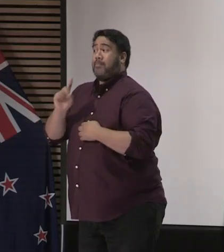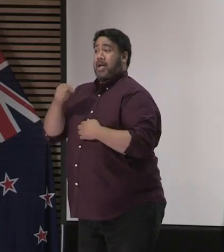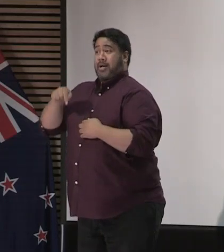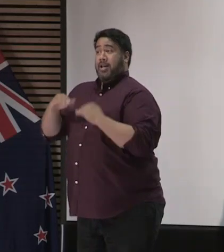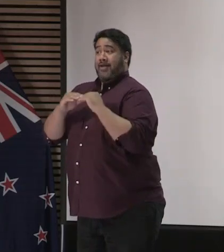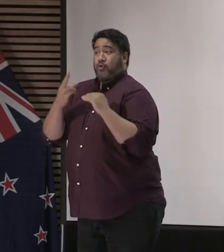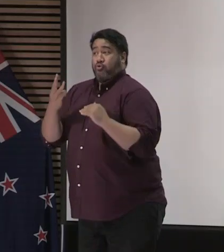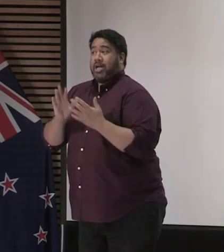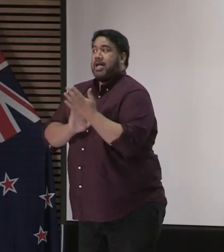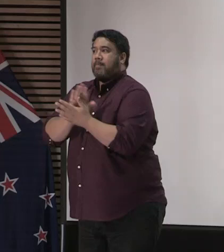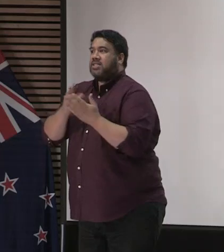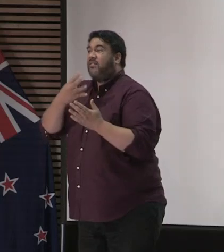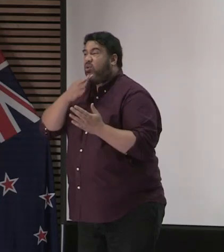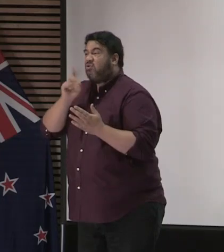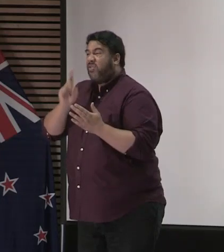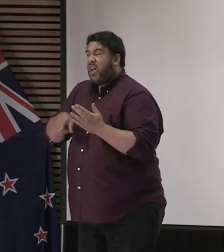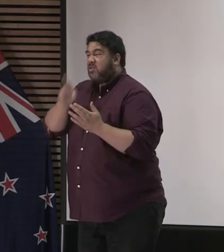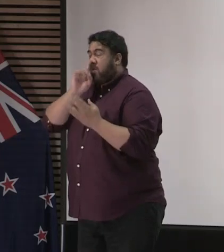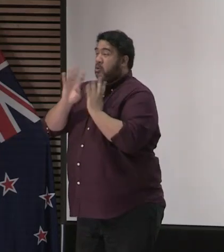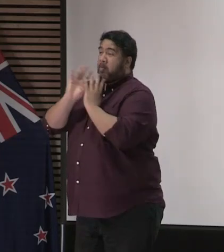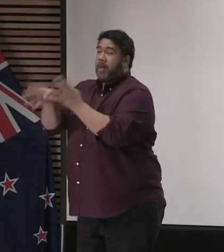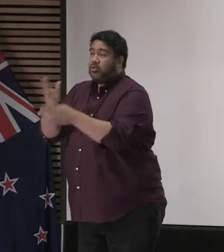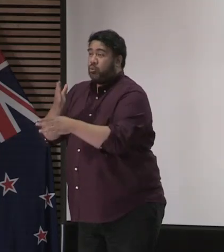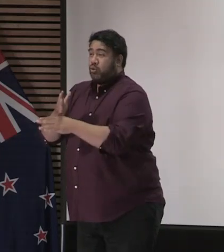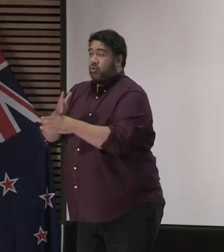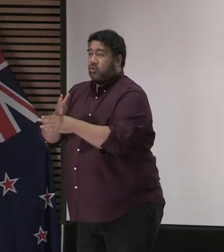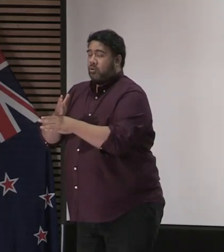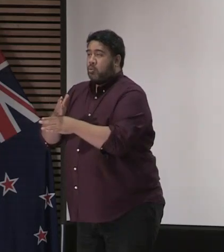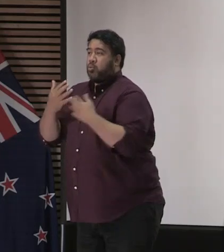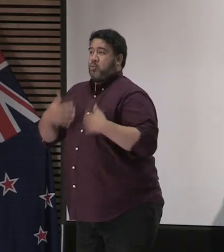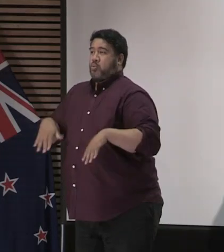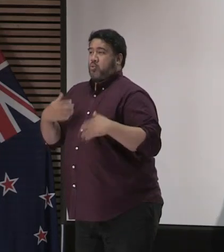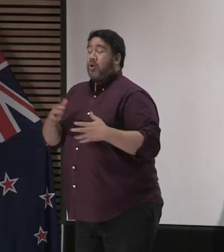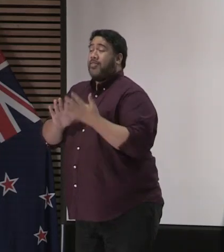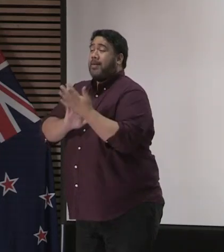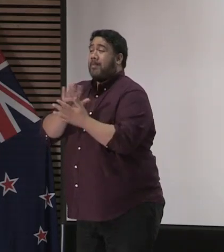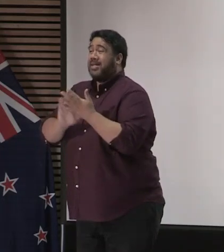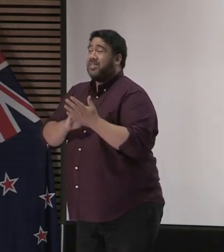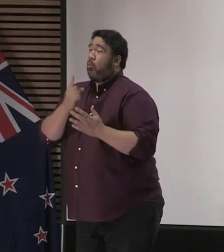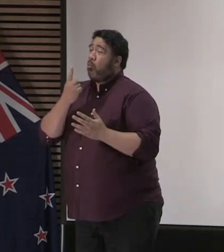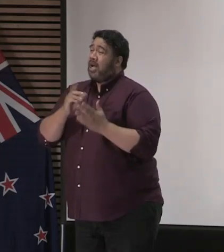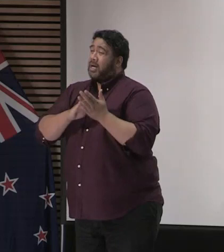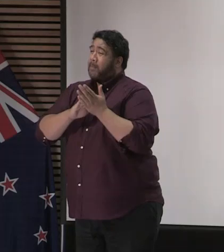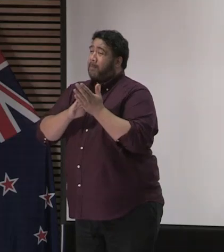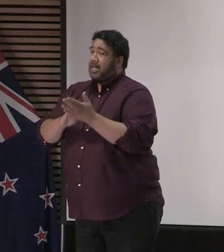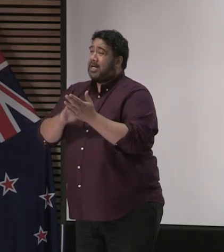more of our businesses. Businesses restarting at level 3 will see around 400,000 more